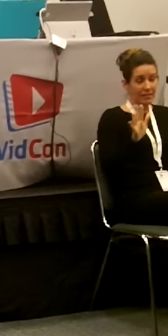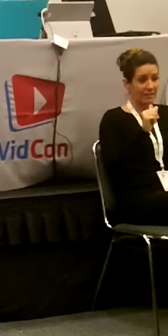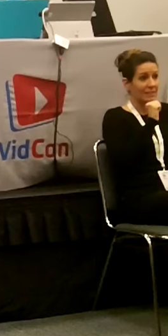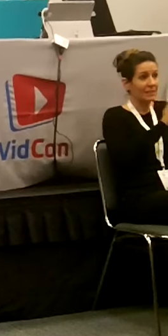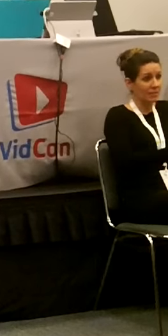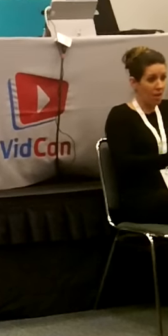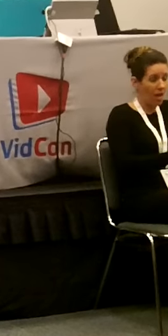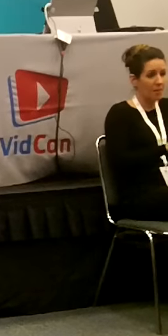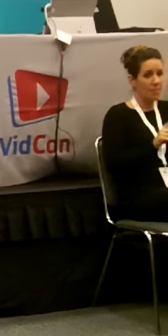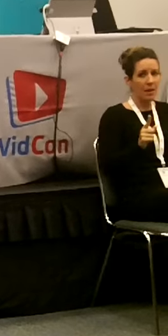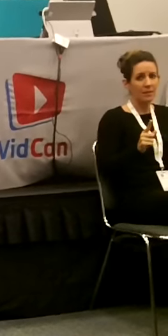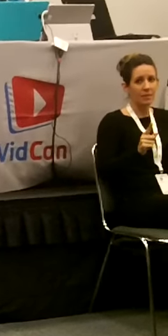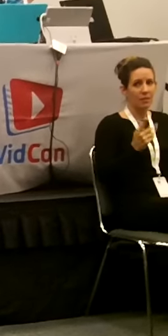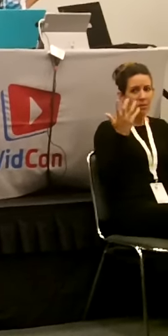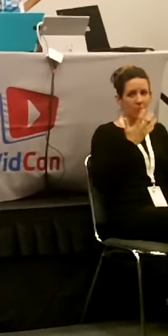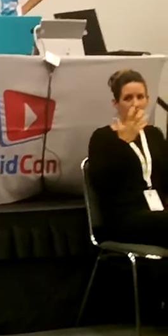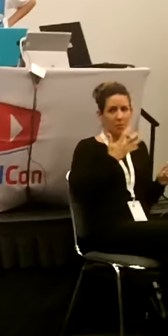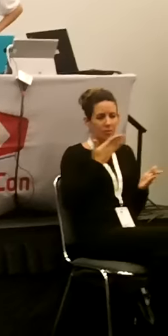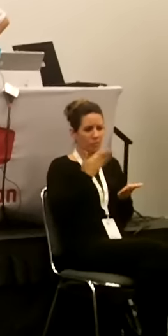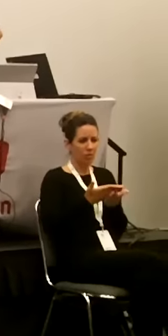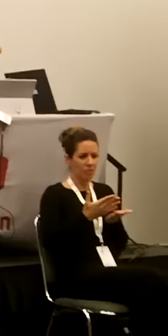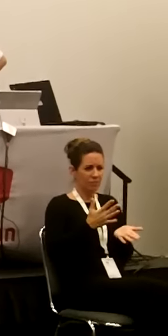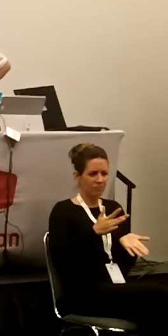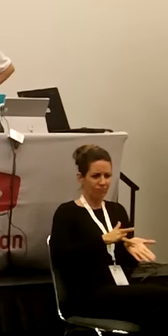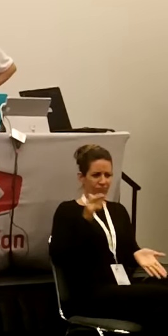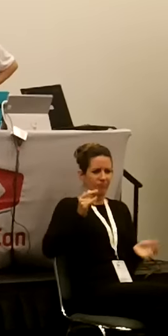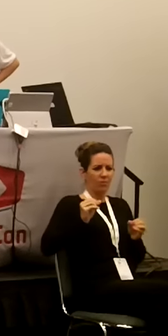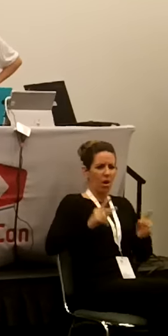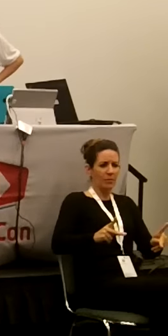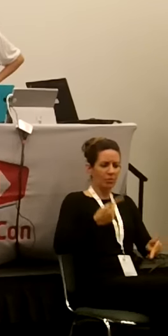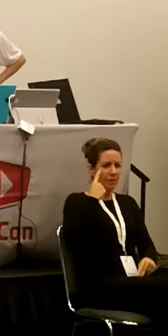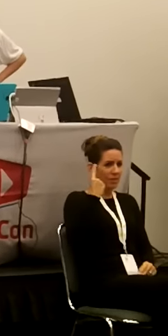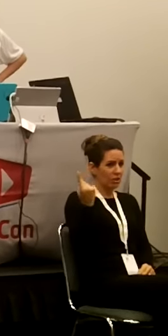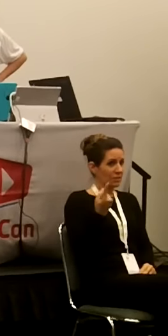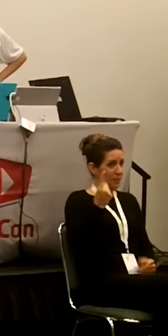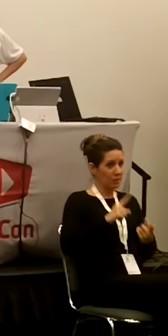but boy, there's an opportunity for someone to make this